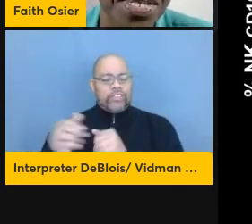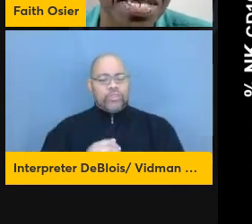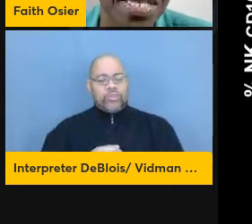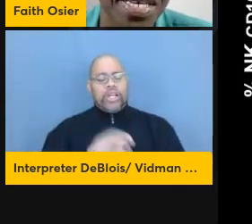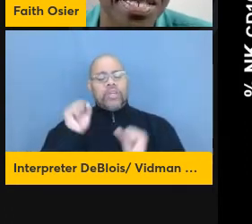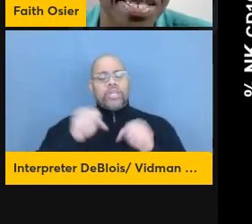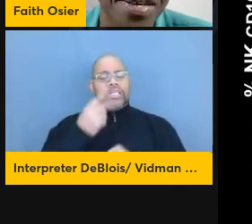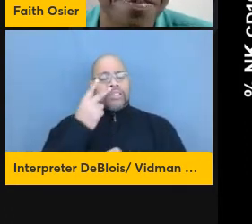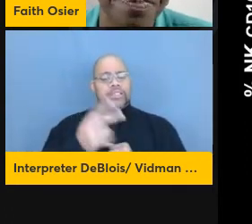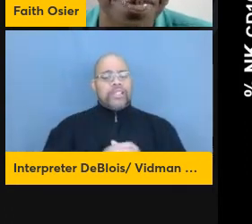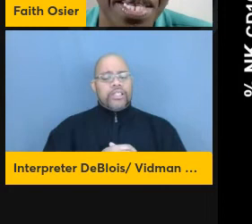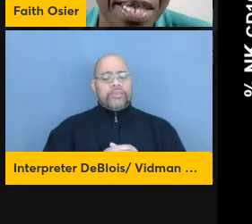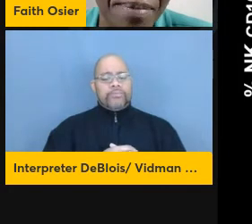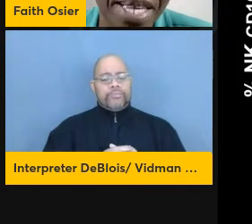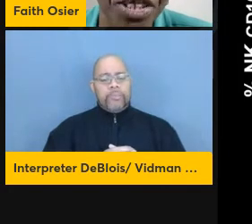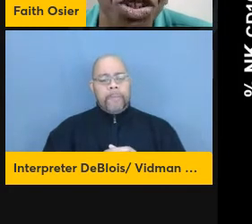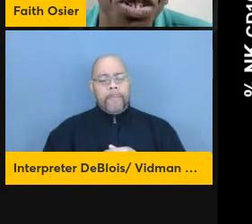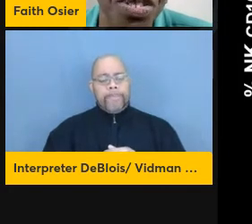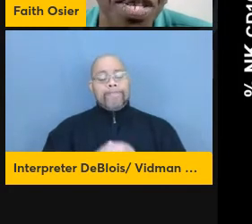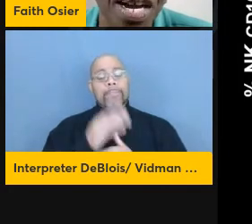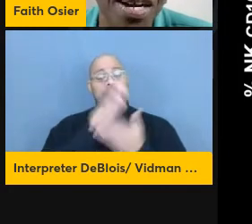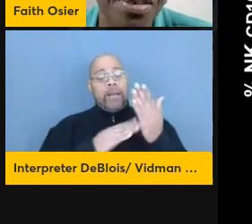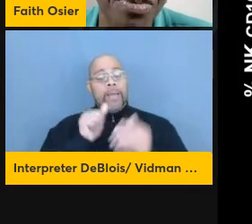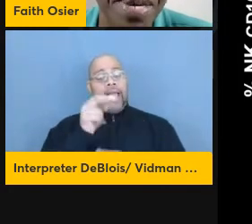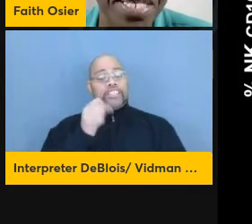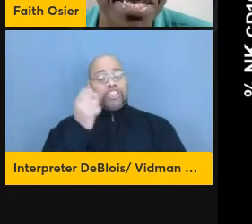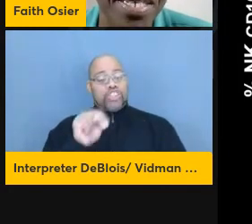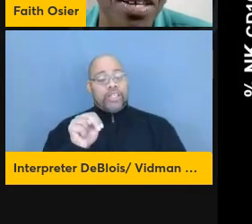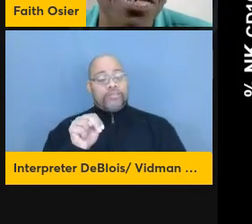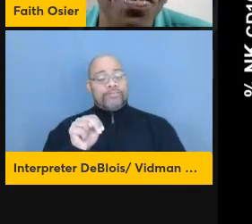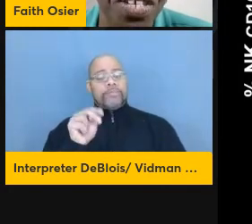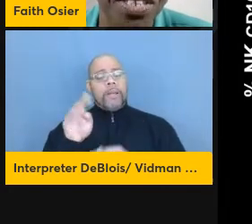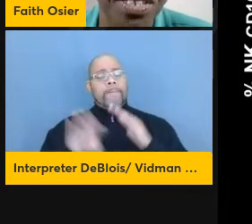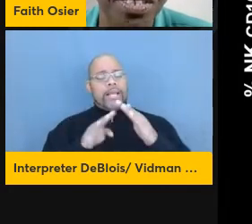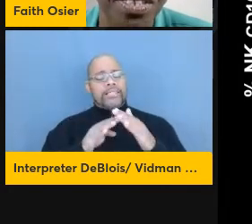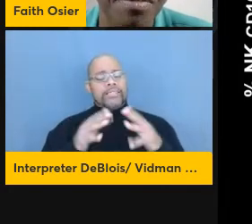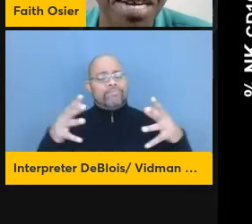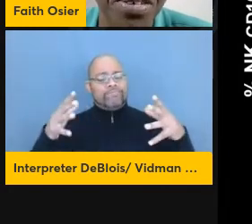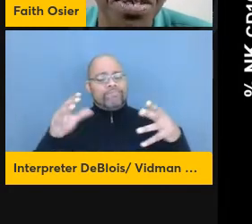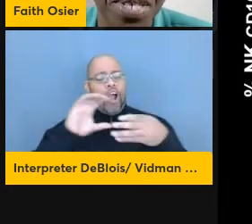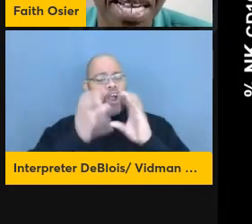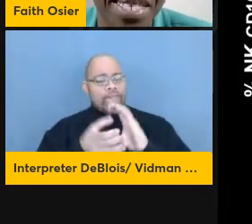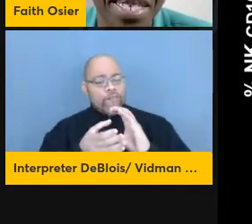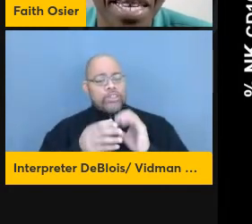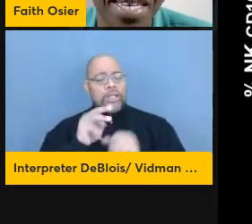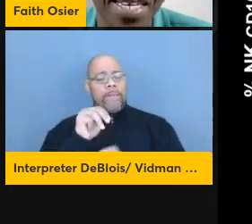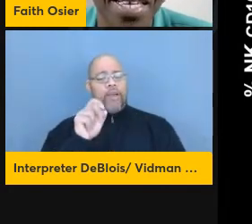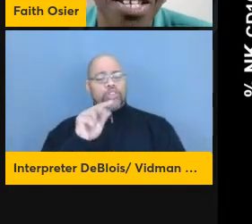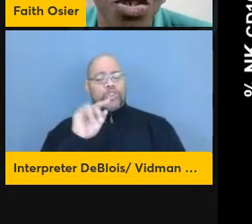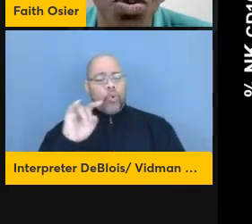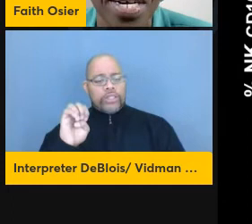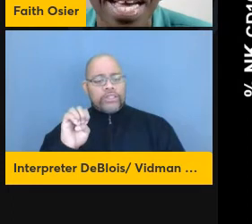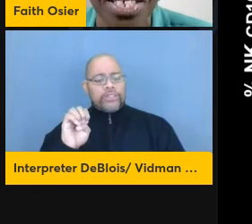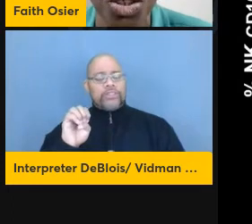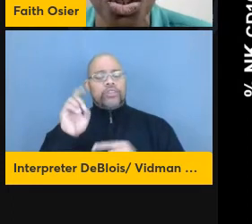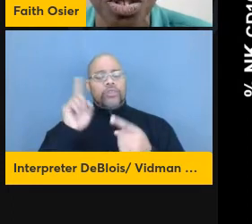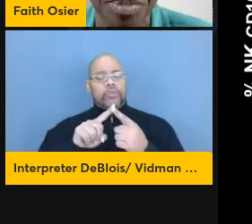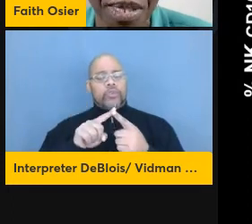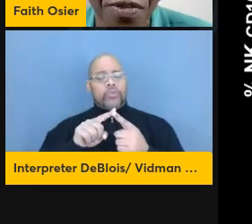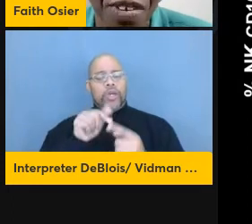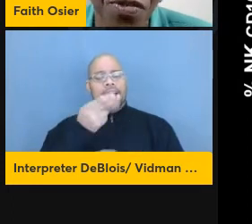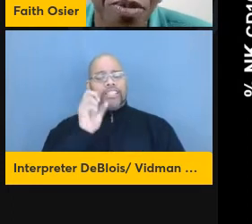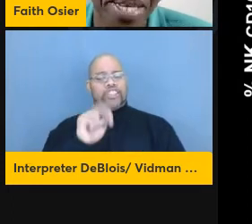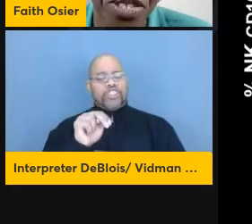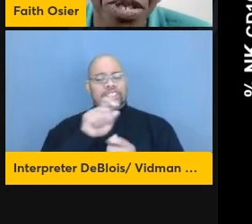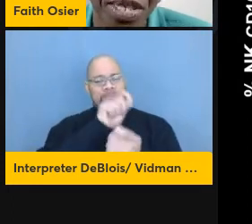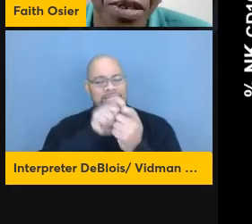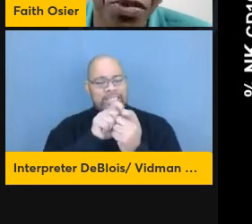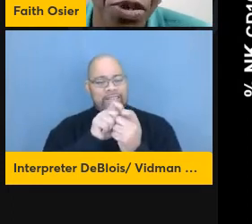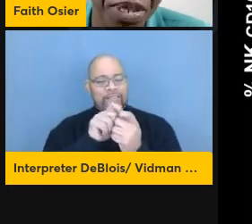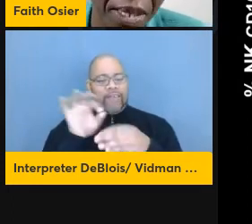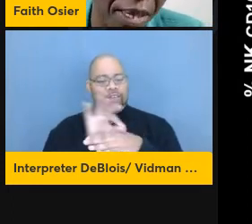see that some antigens are we basically converted the merozoite assay into an antigen specific format. So instead of coating